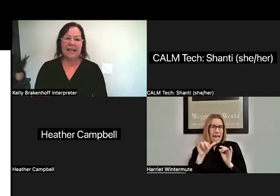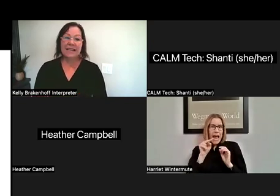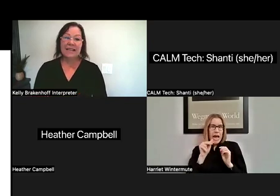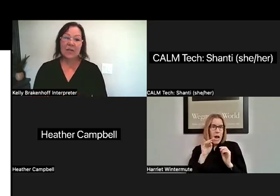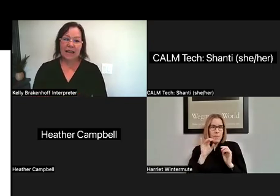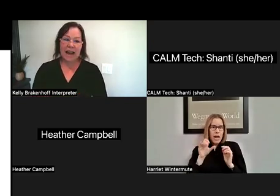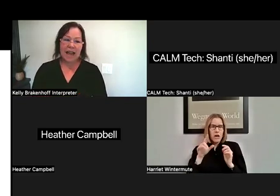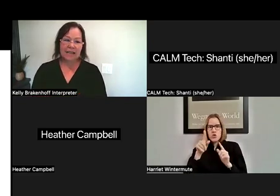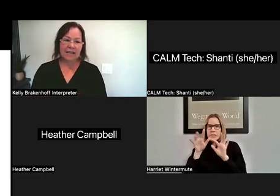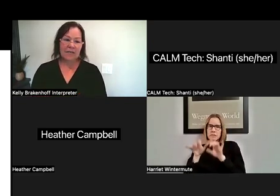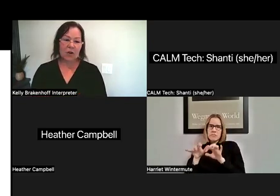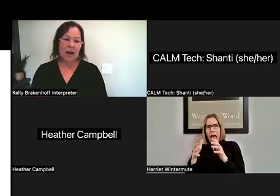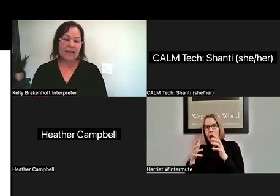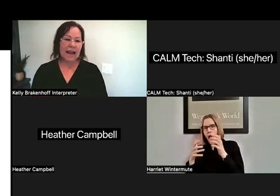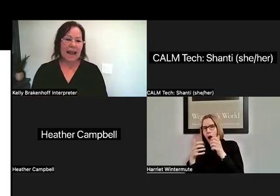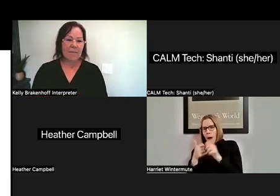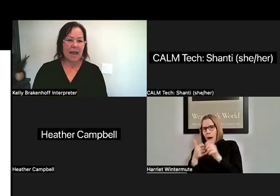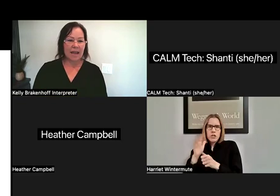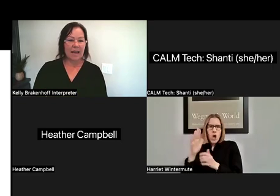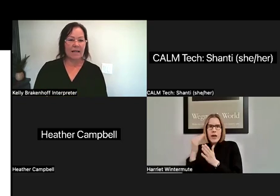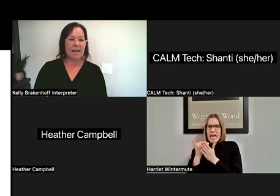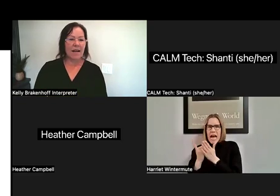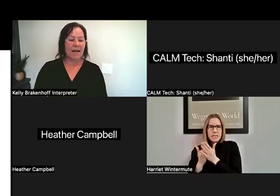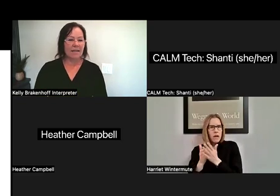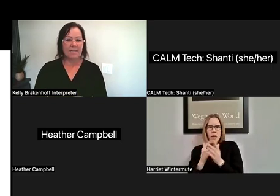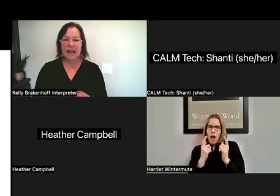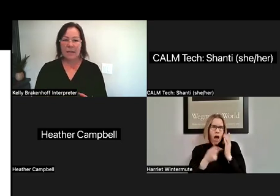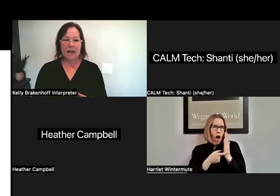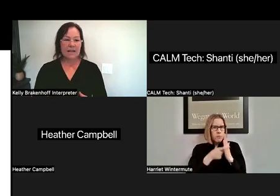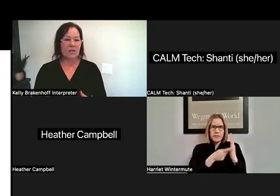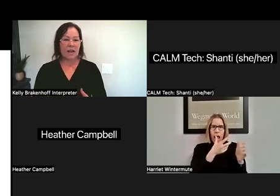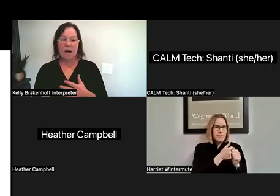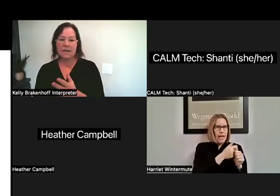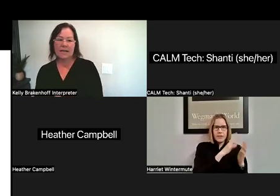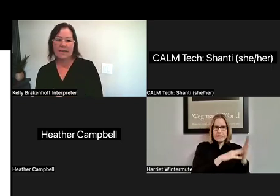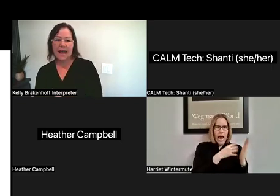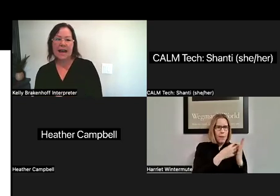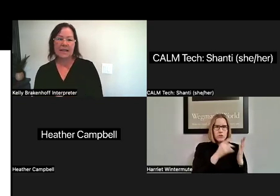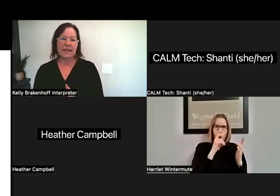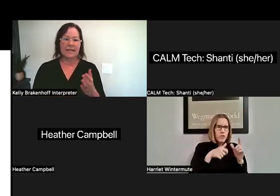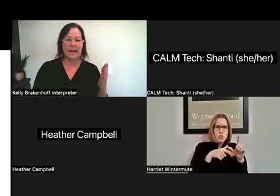This is really nice for a dynamic set up because you can update the task list and